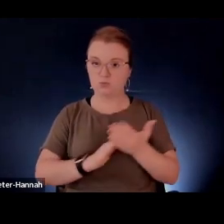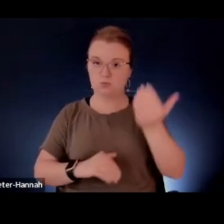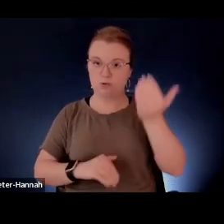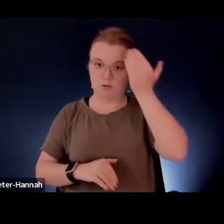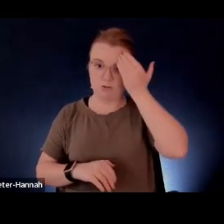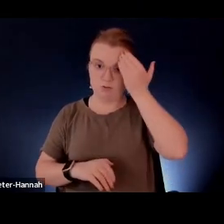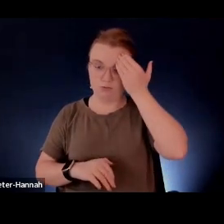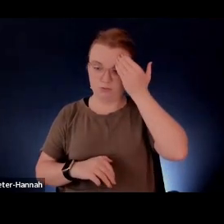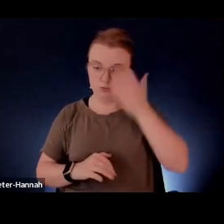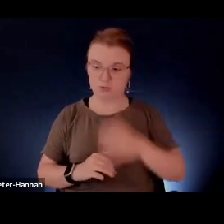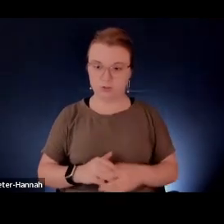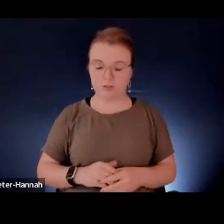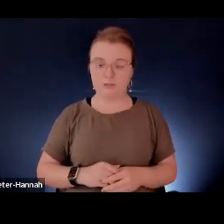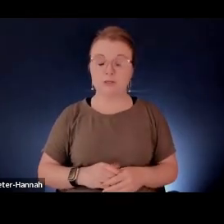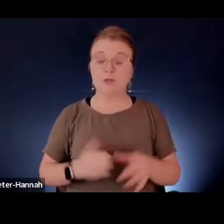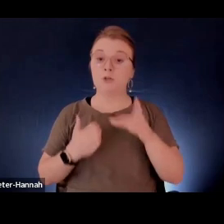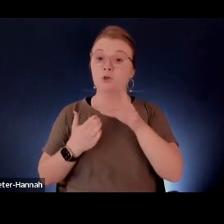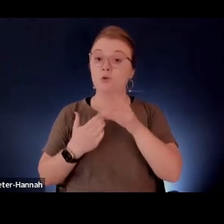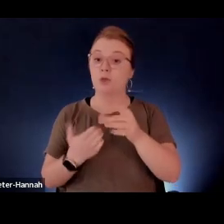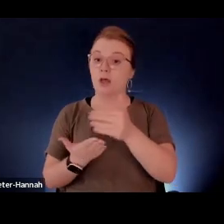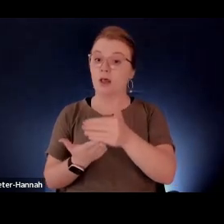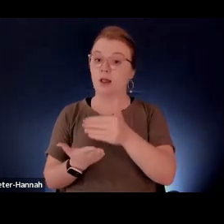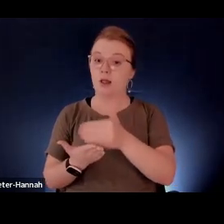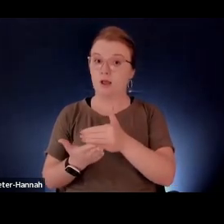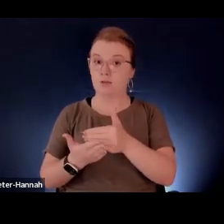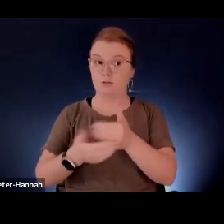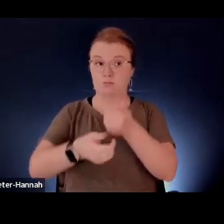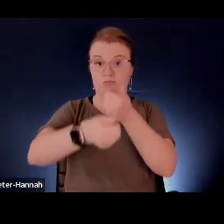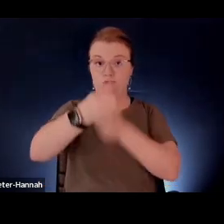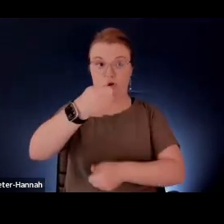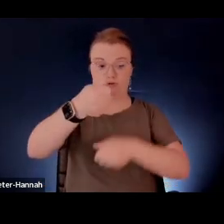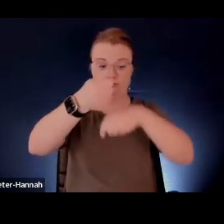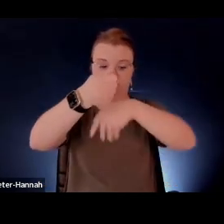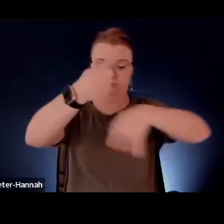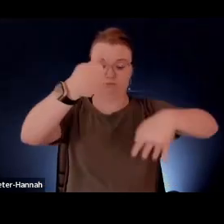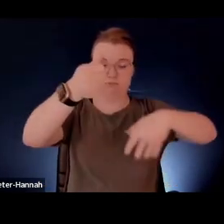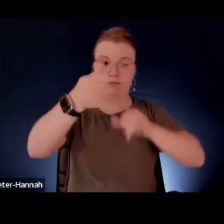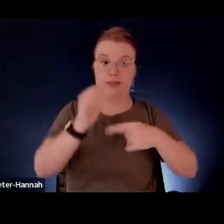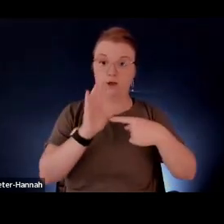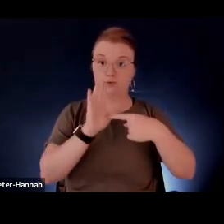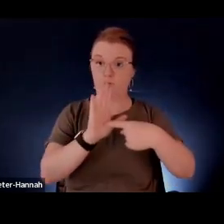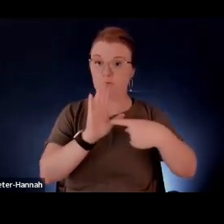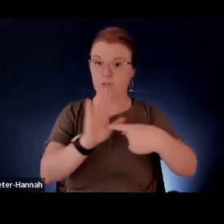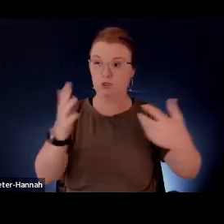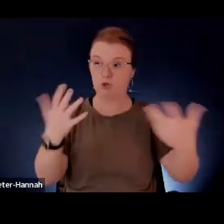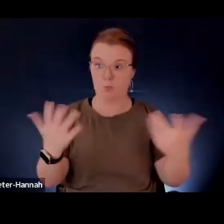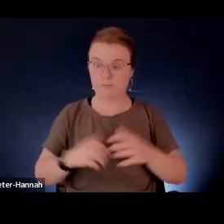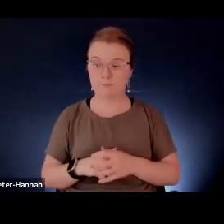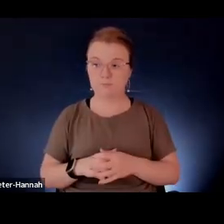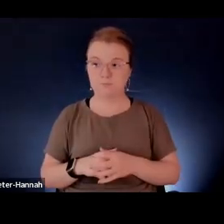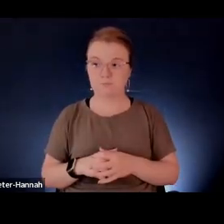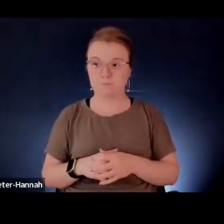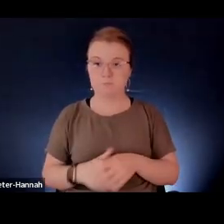So, the guidelines under representation are perception, that's the big one.